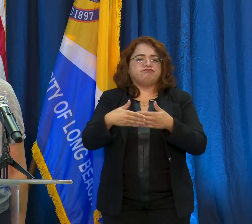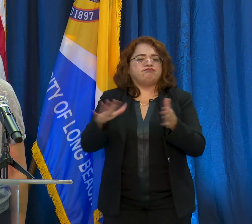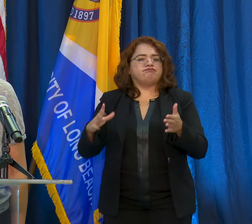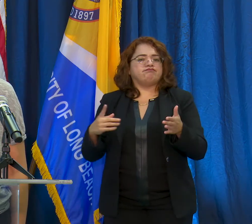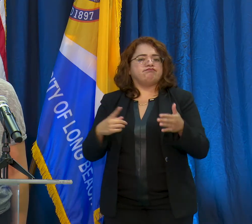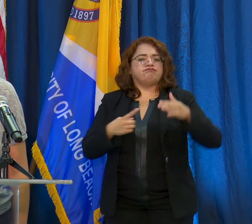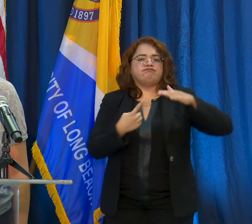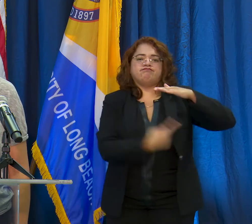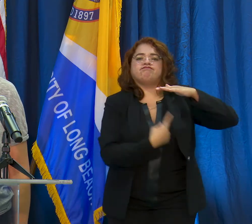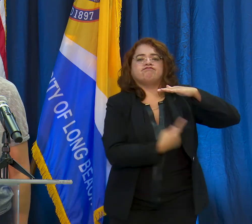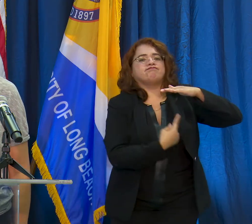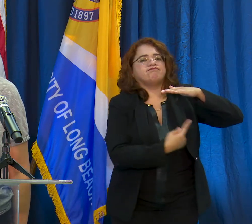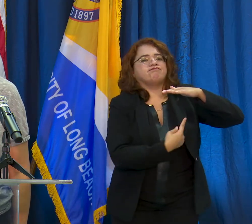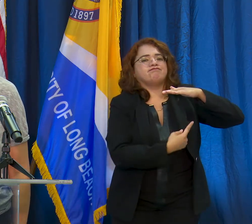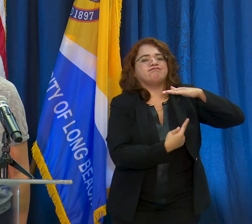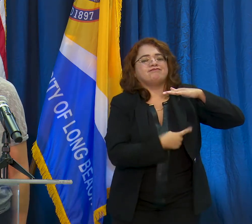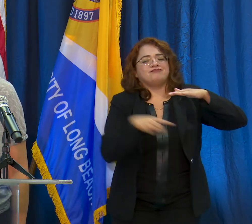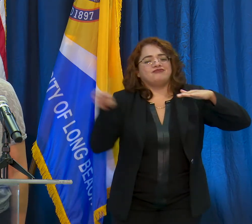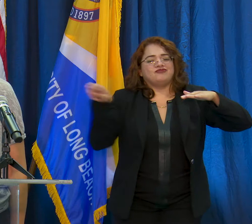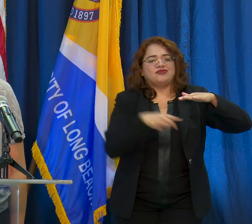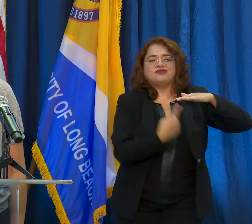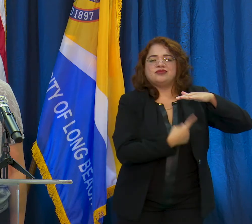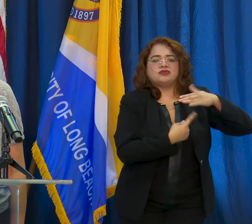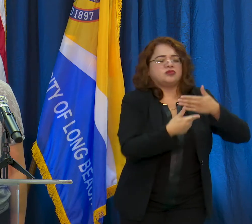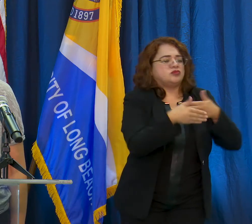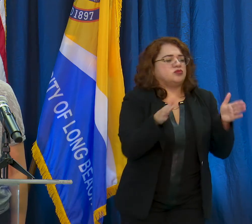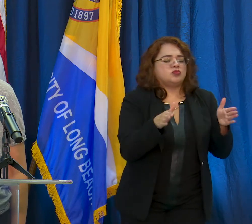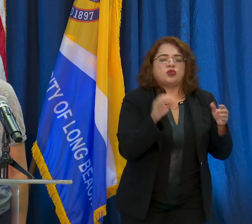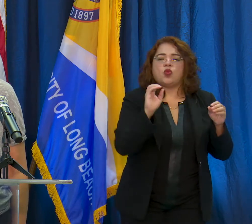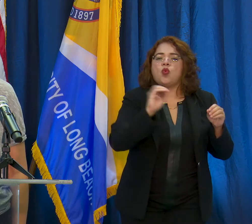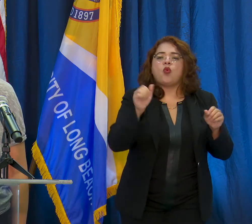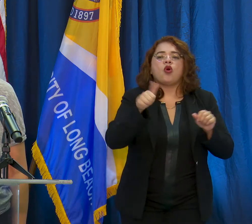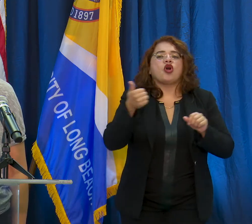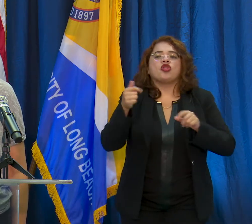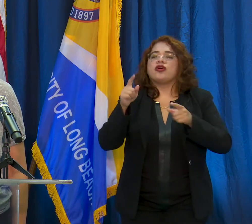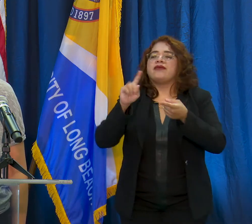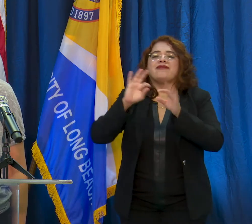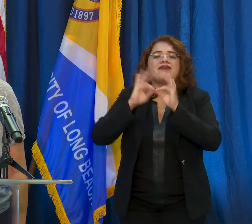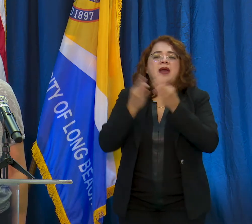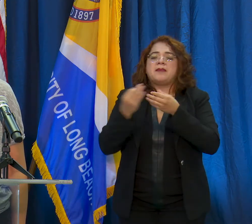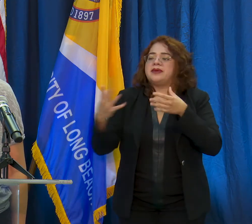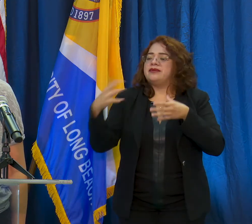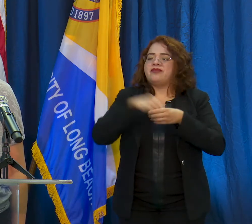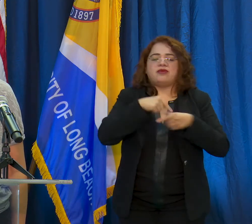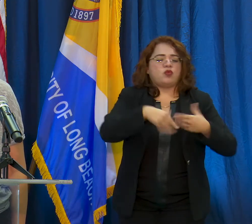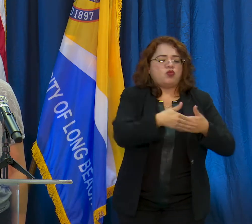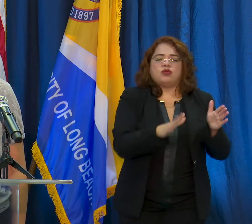then follow the isolation order even if those symptoms are mild.